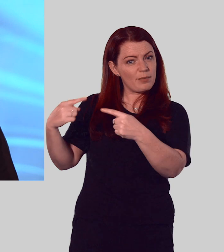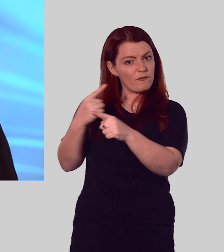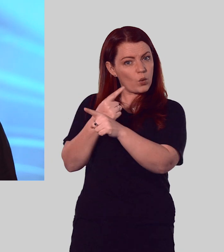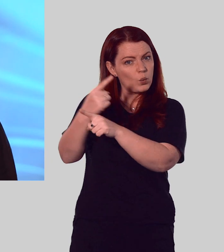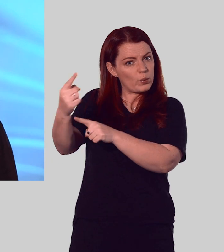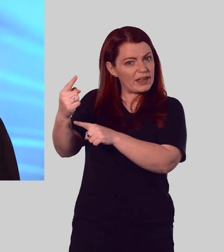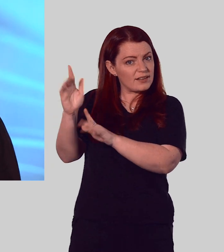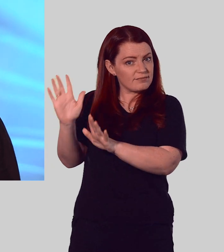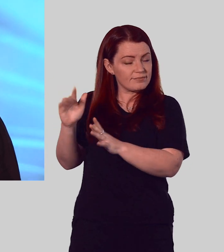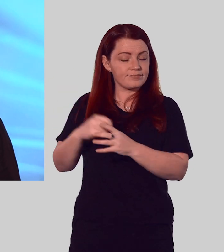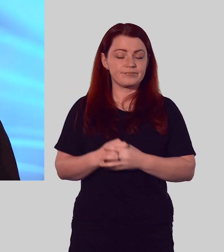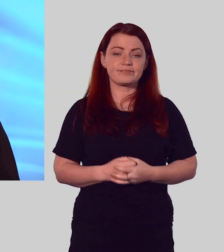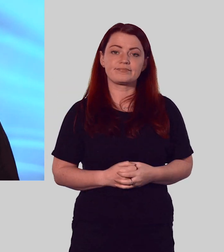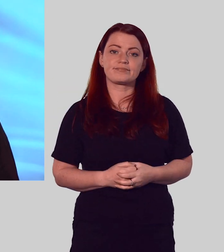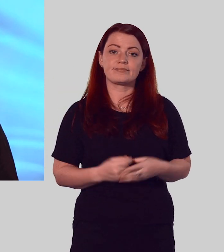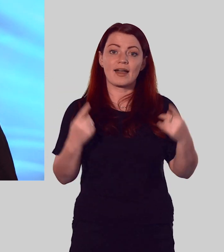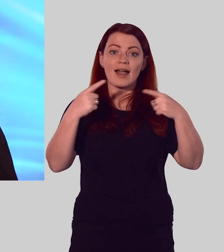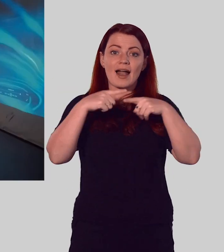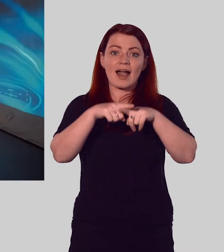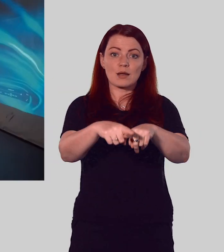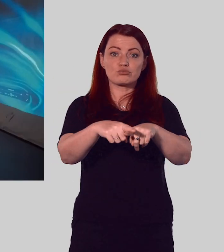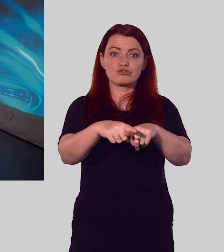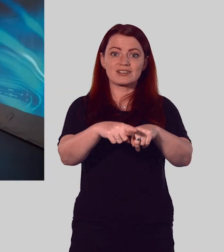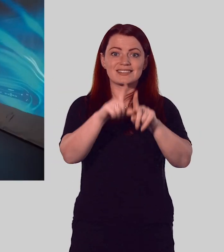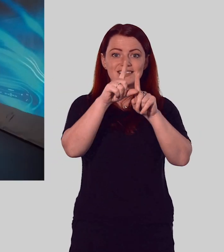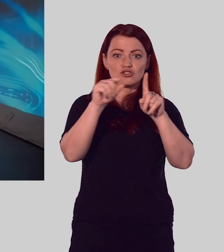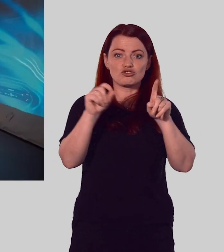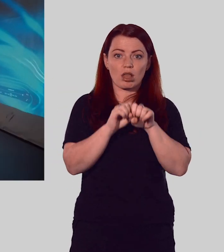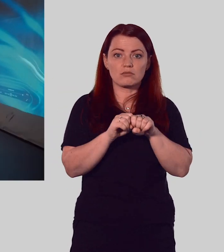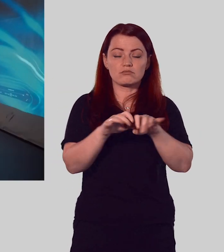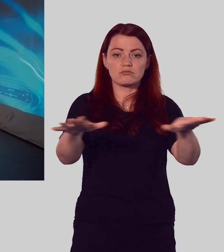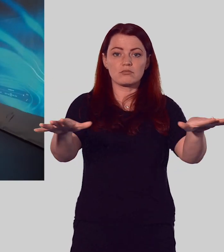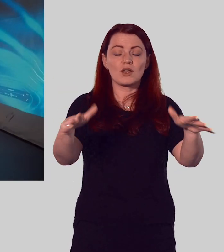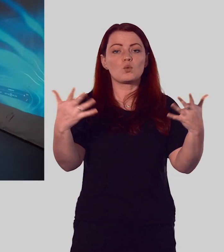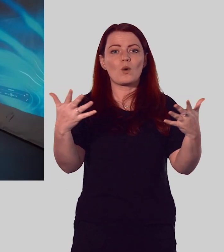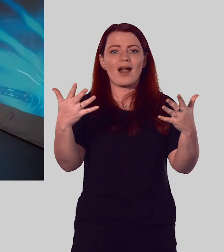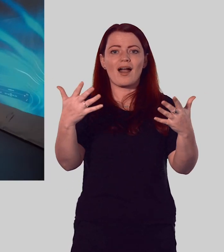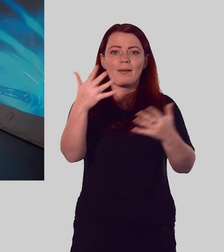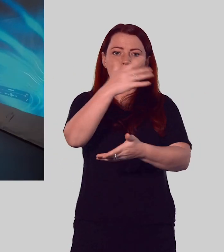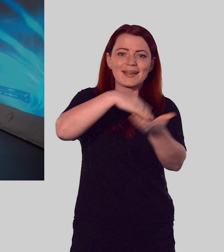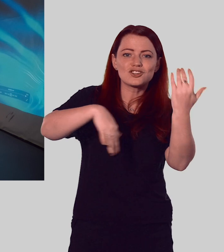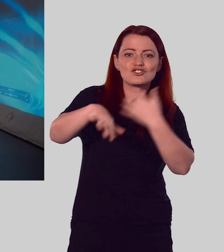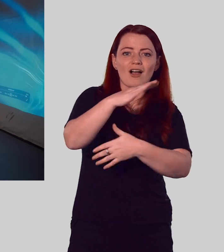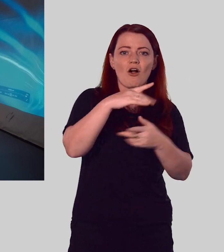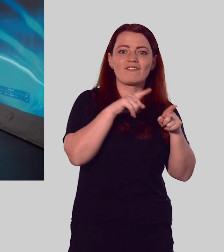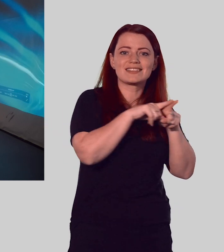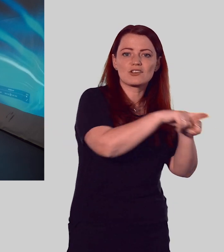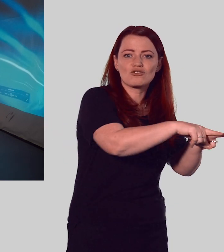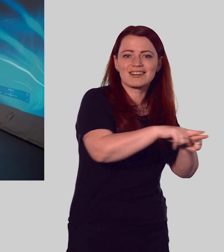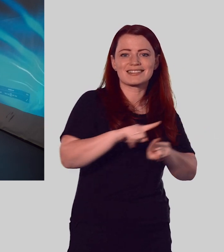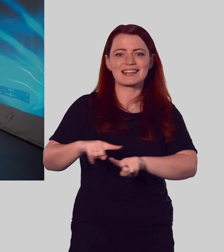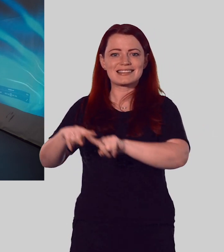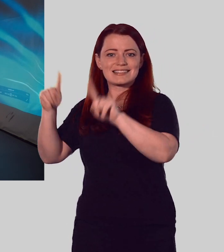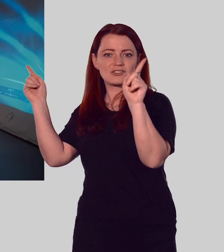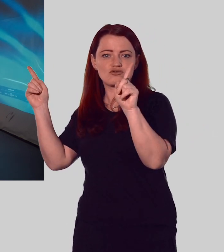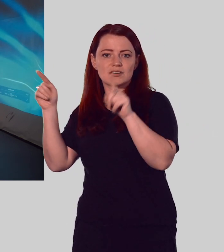Hybrid digital distribution is where you use a mixture of synchronous and asynchronous distribution, for example